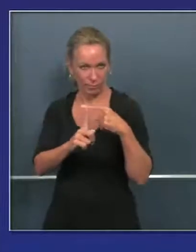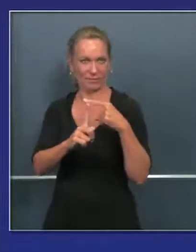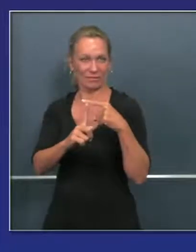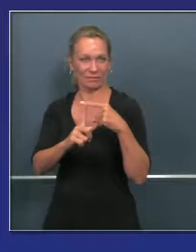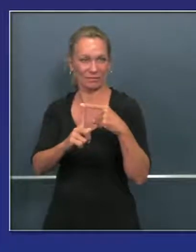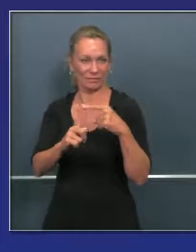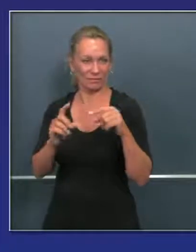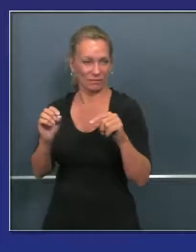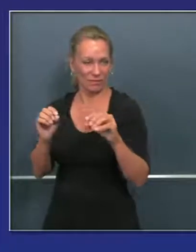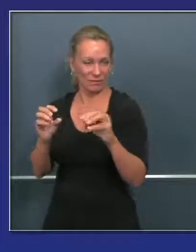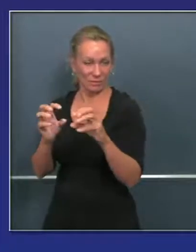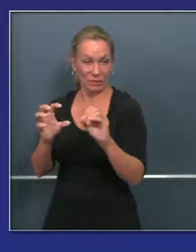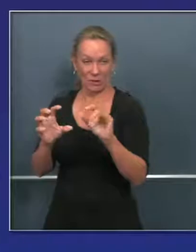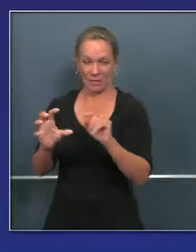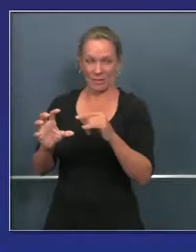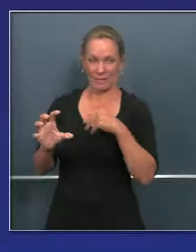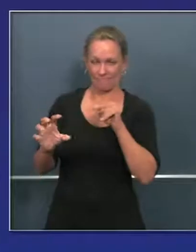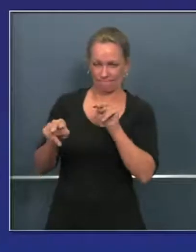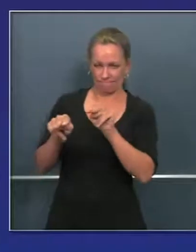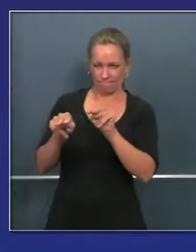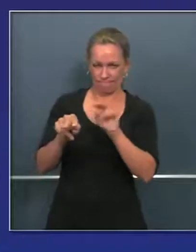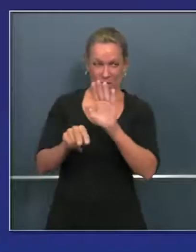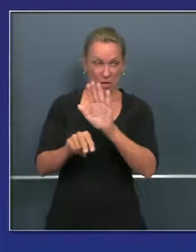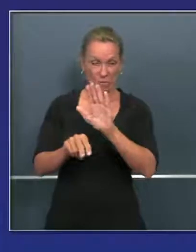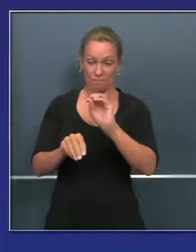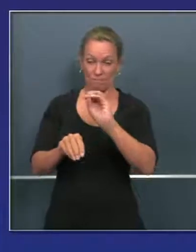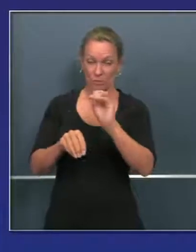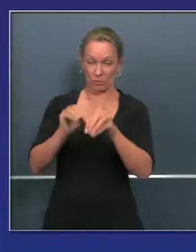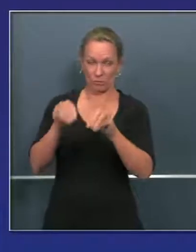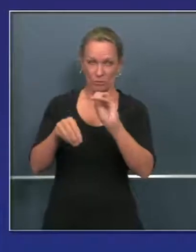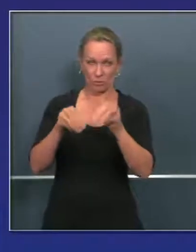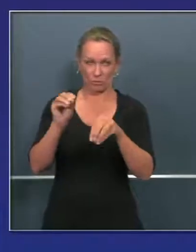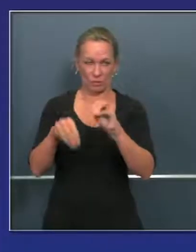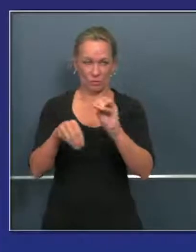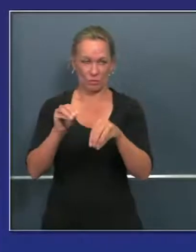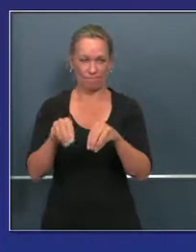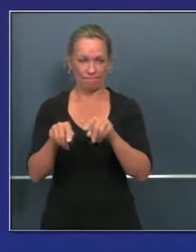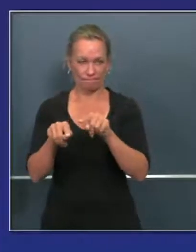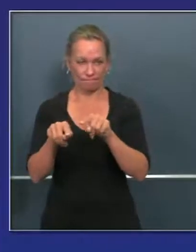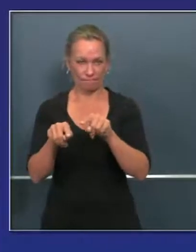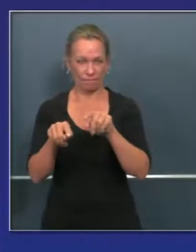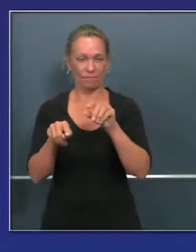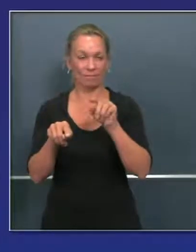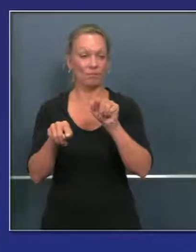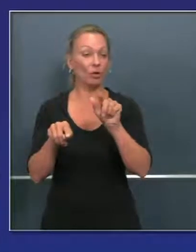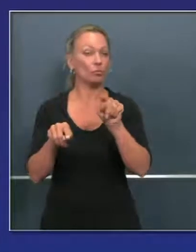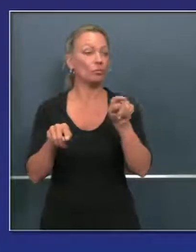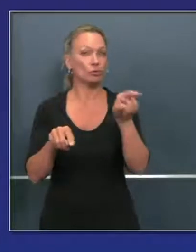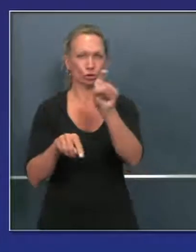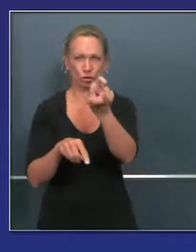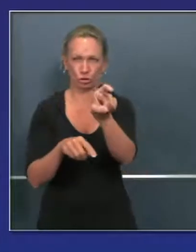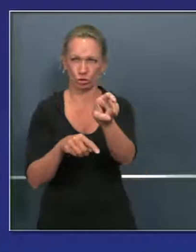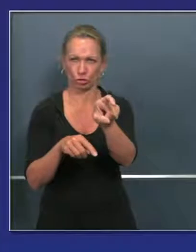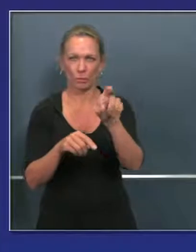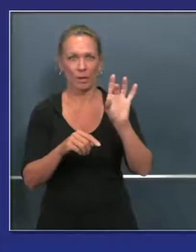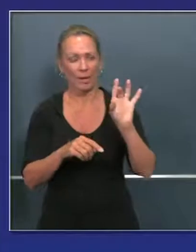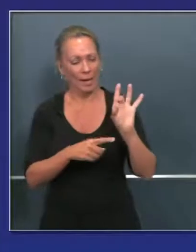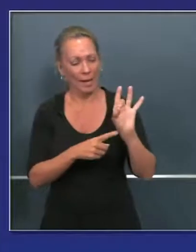discussing the overall climb across the state from the mid 4% to the mid 5% over 14 days of